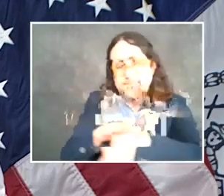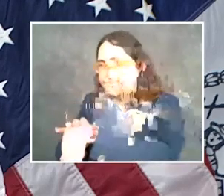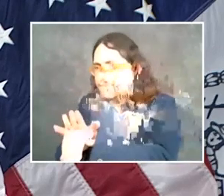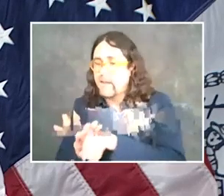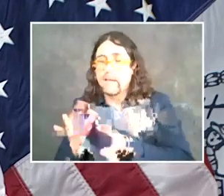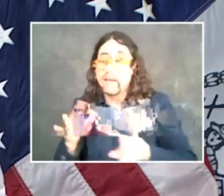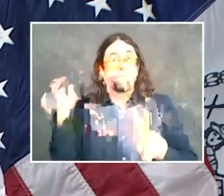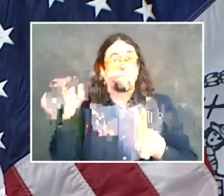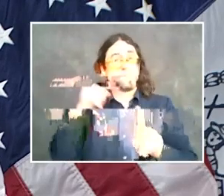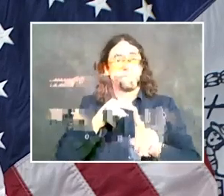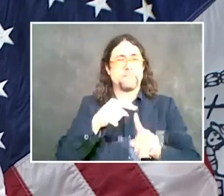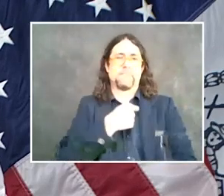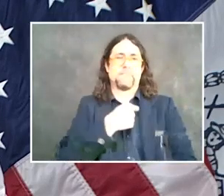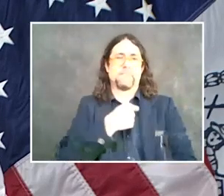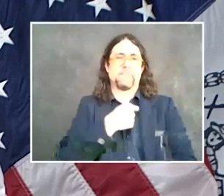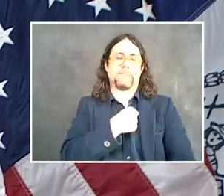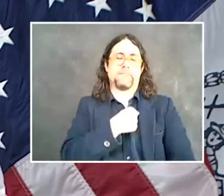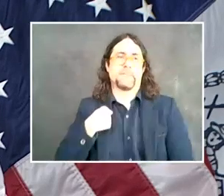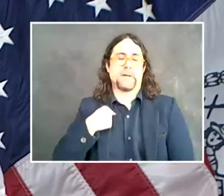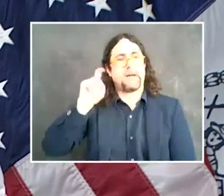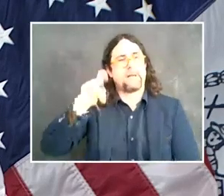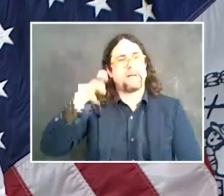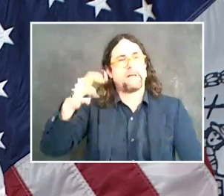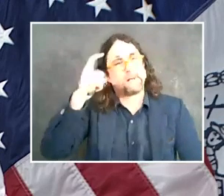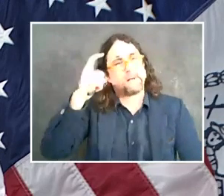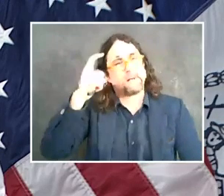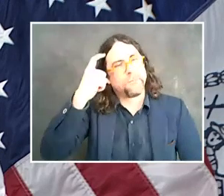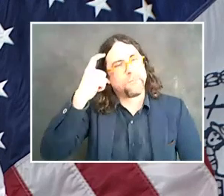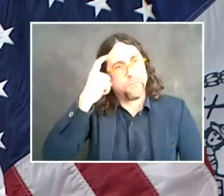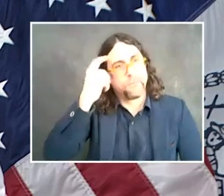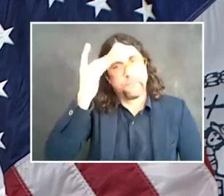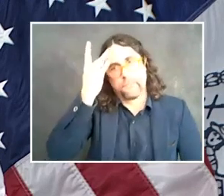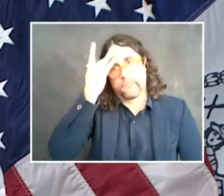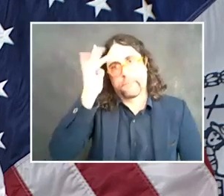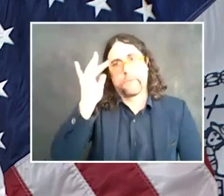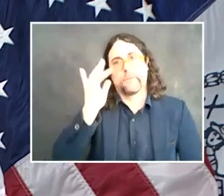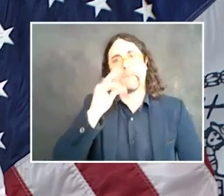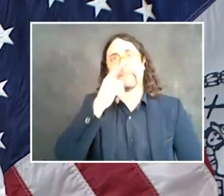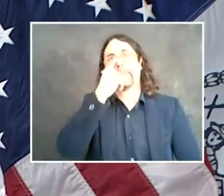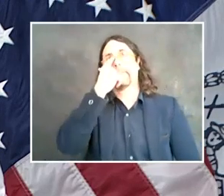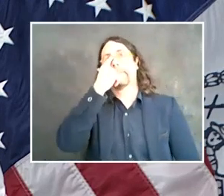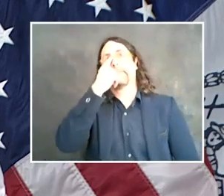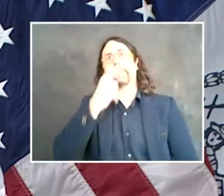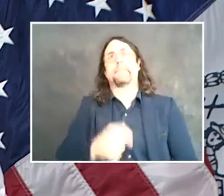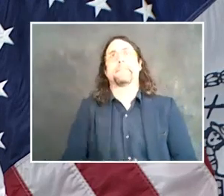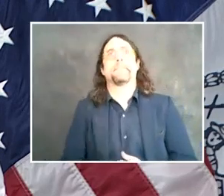NEXT WE HAVE KATIE FROM THE WALL STREET JOURNAL. GOOD MORNING, EVERYONE, I